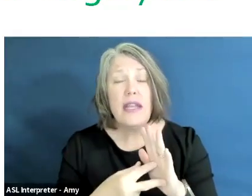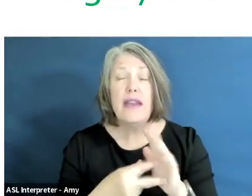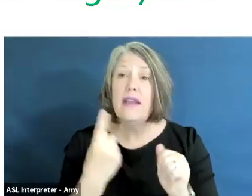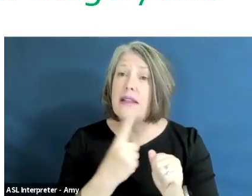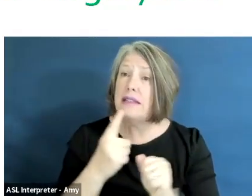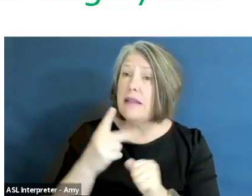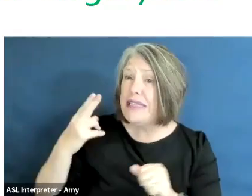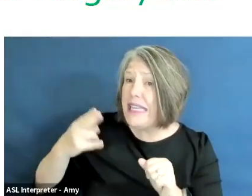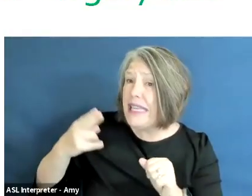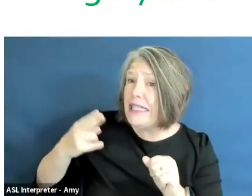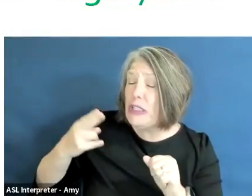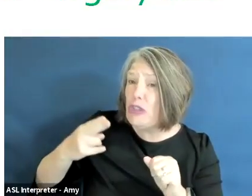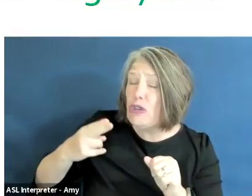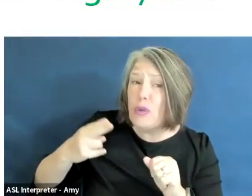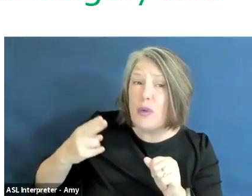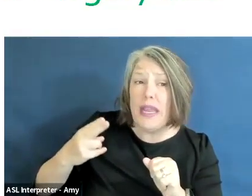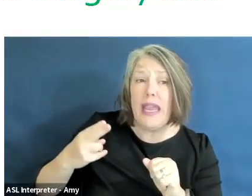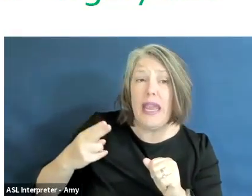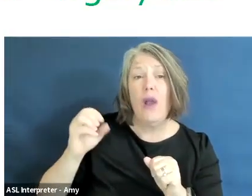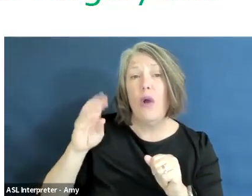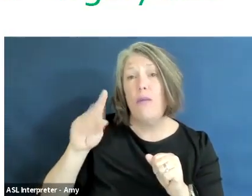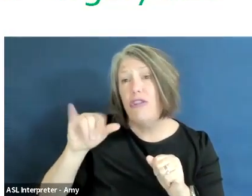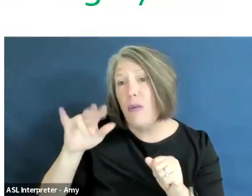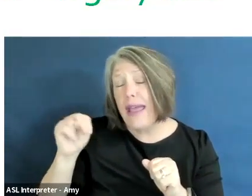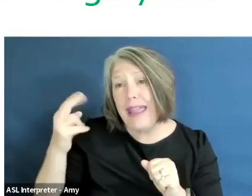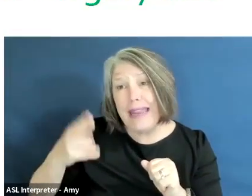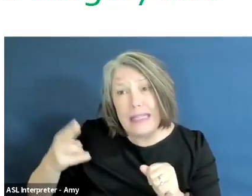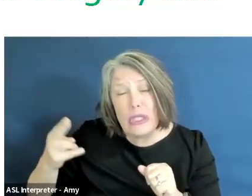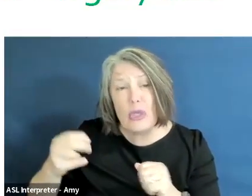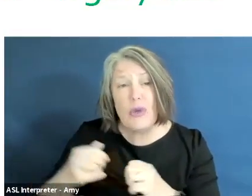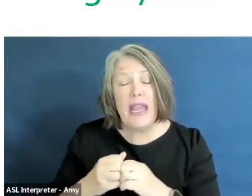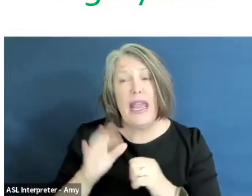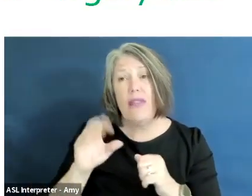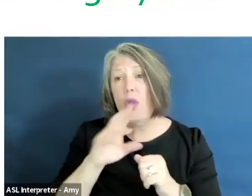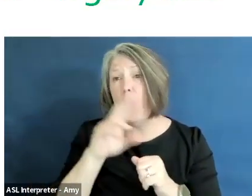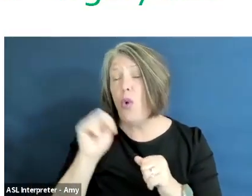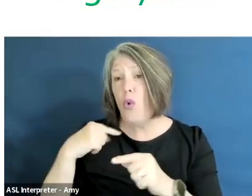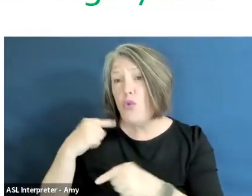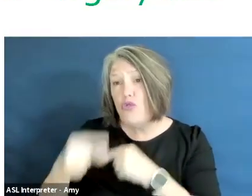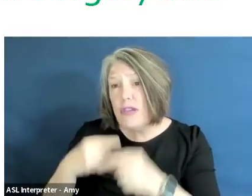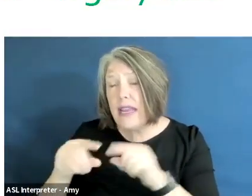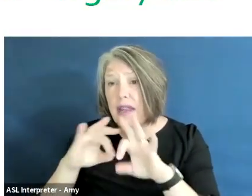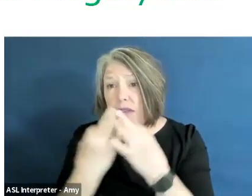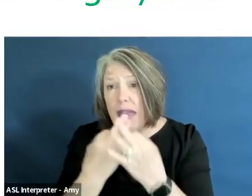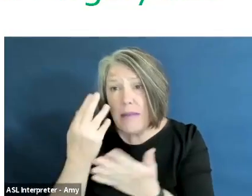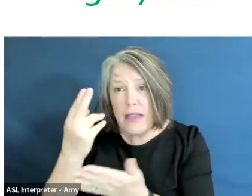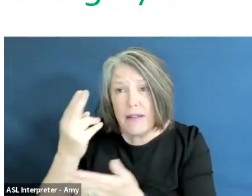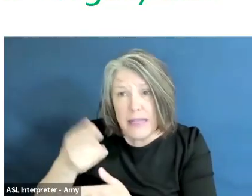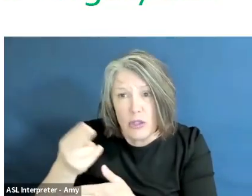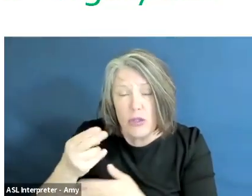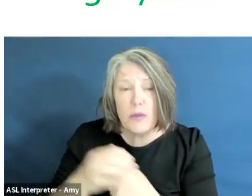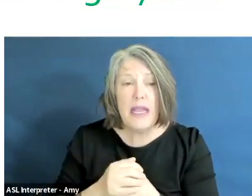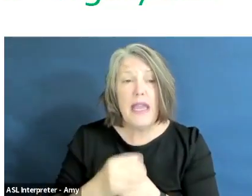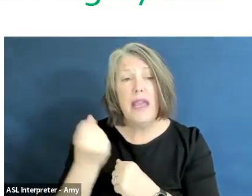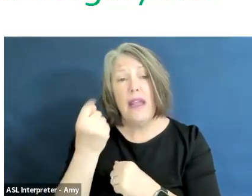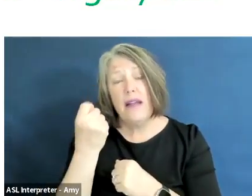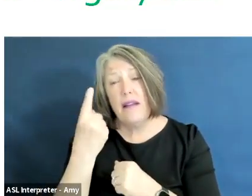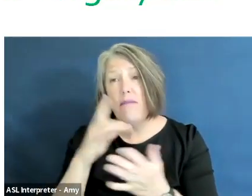infertility or obstetric repressed pregnancy history, their own genetic and family history, understanding their medical history,